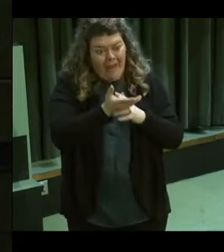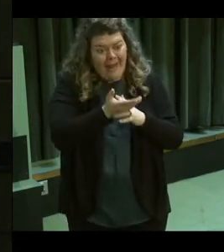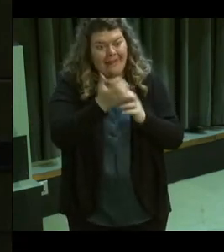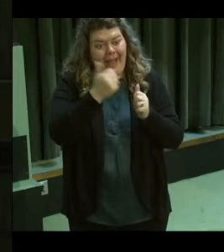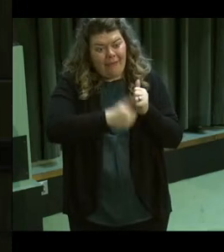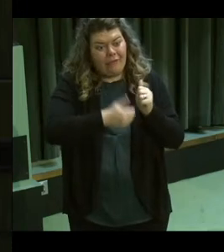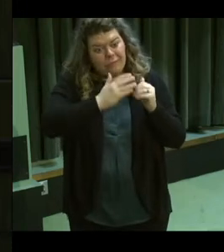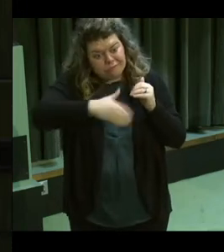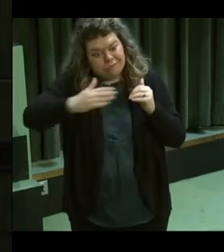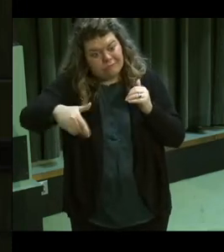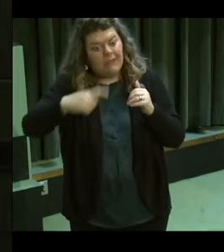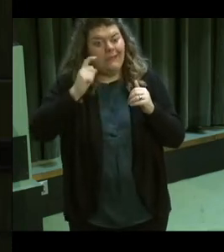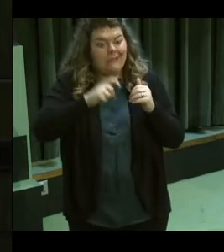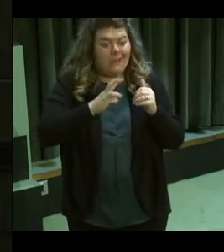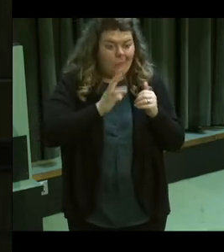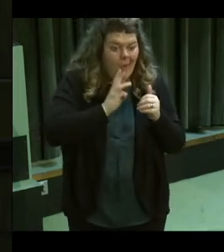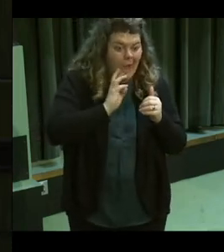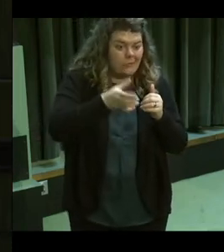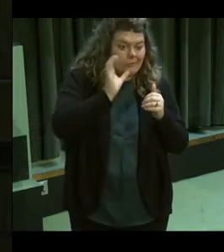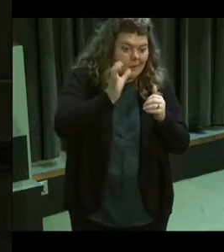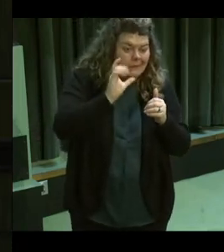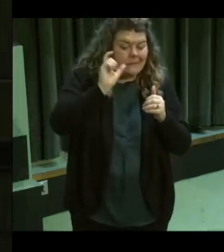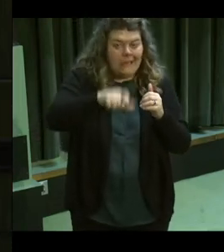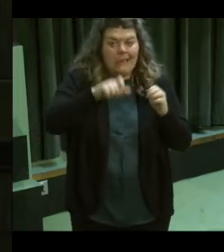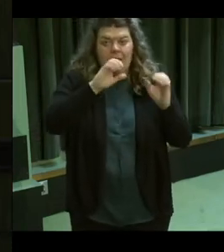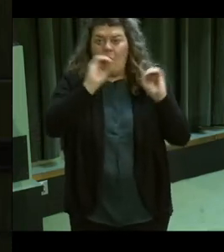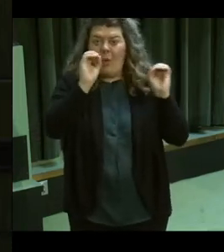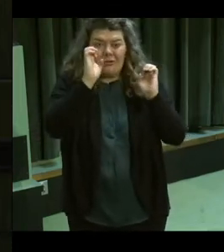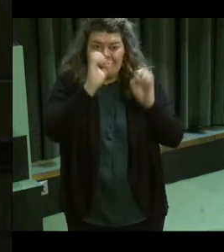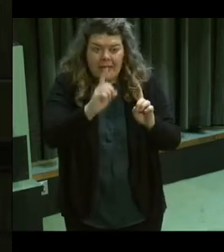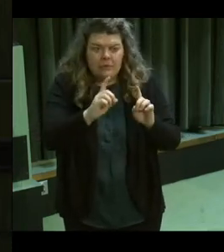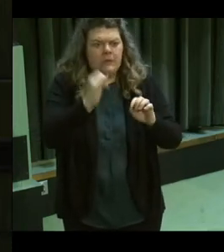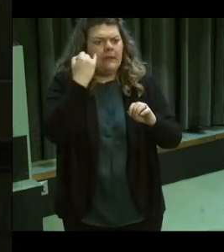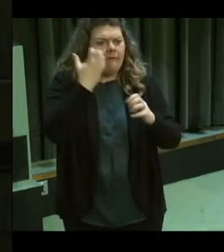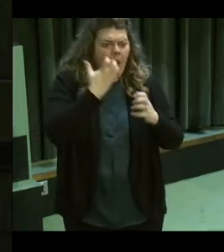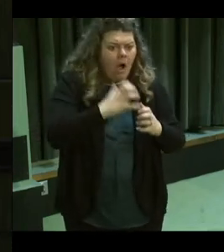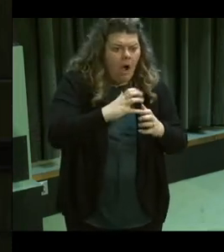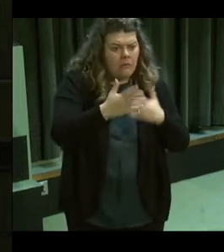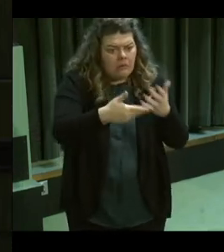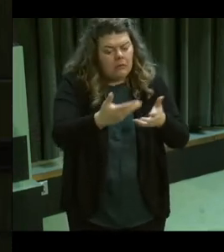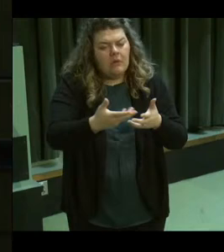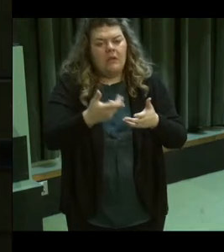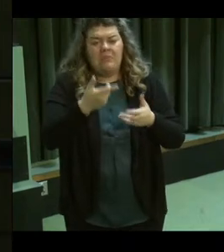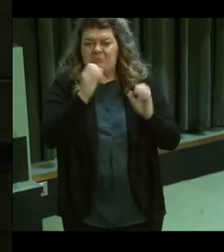break every so often that you